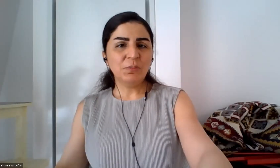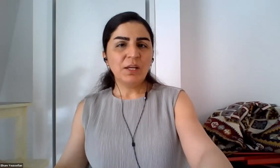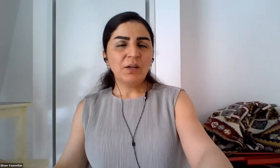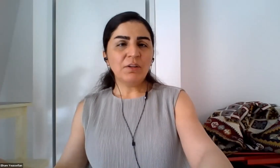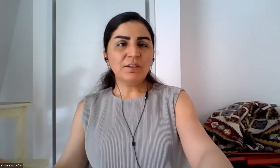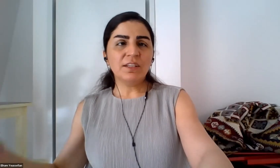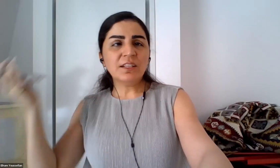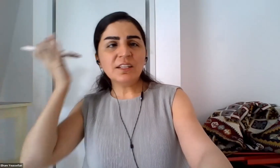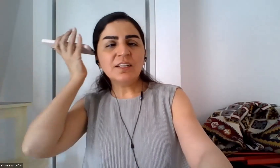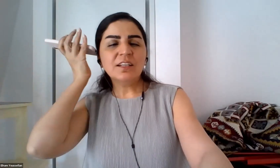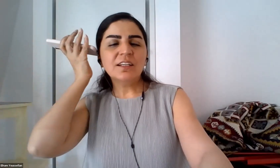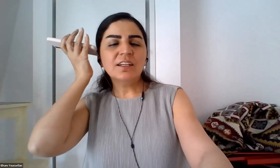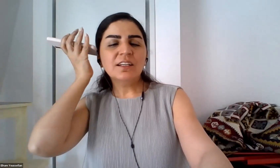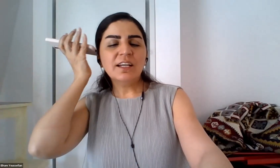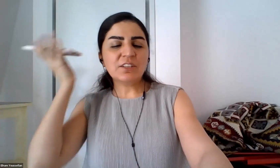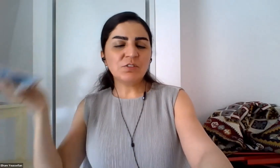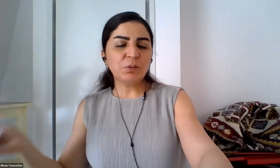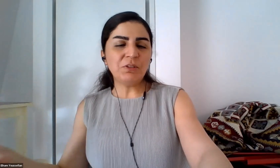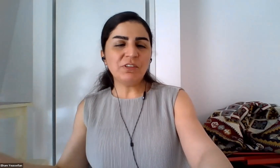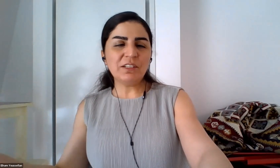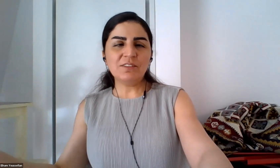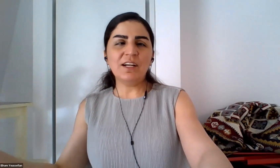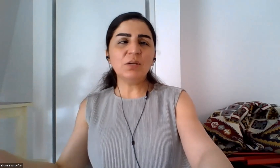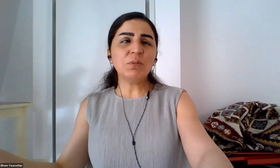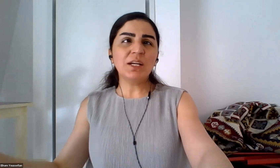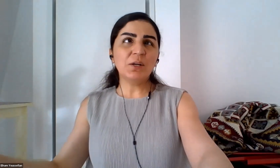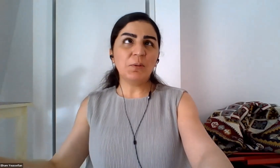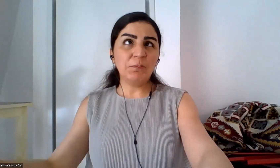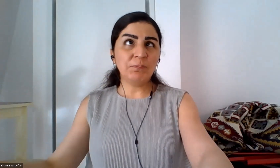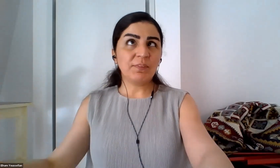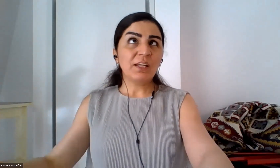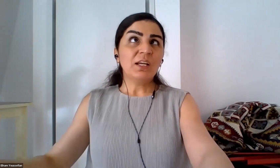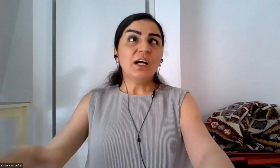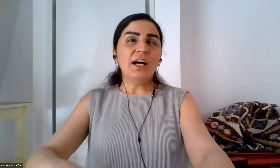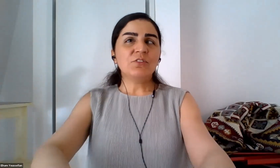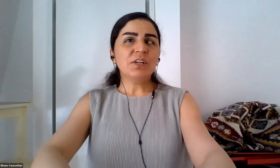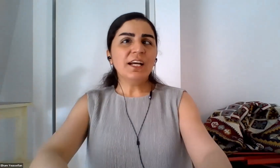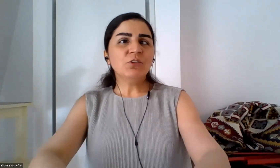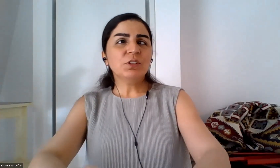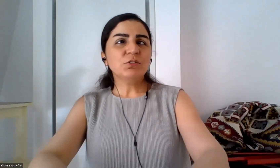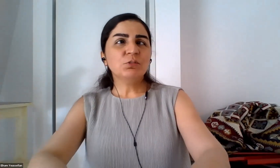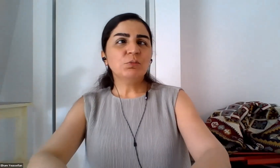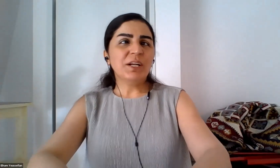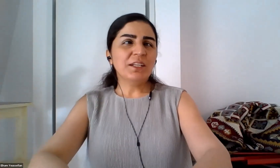? >> No. We don't have more questions. Questions and answers.